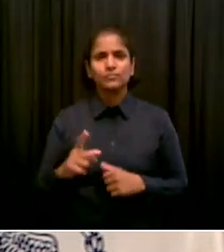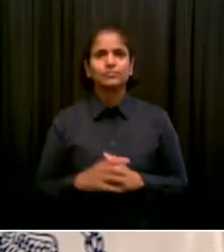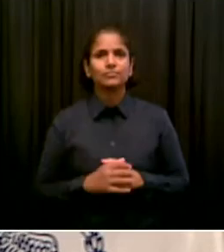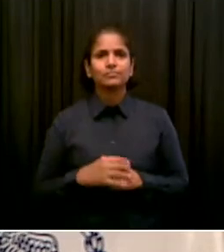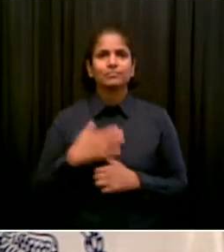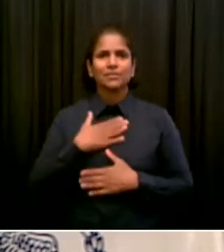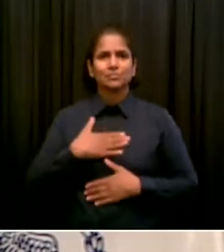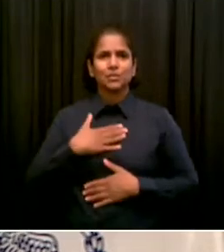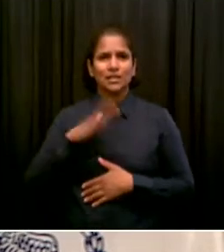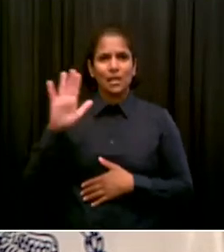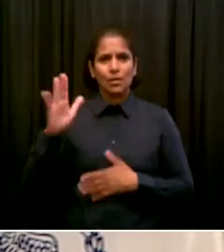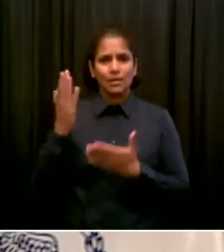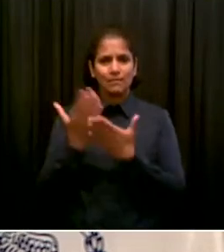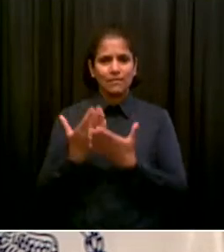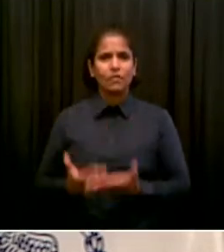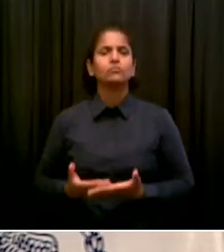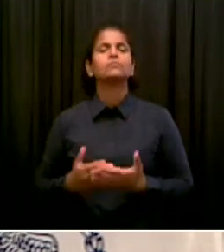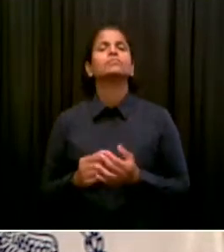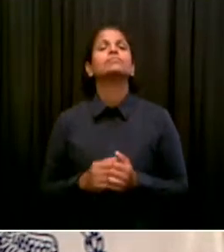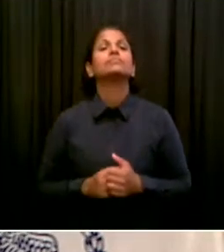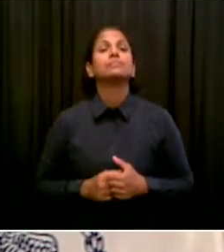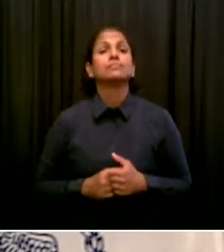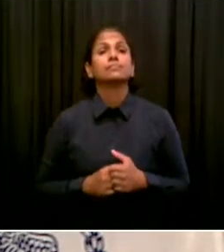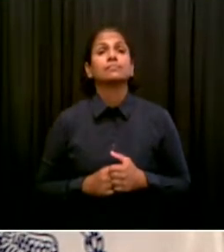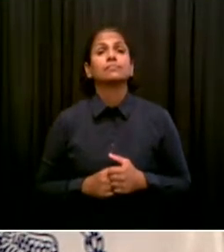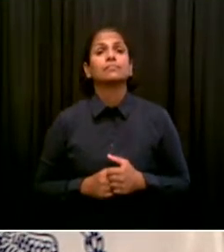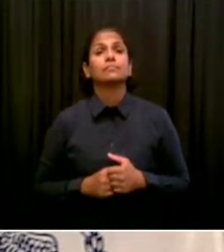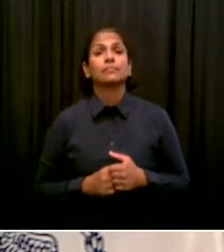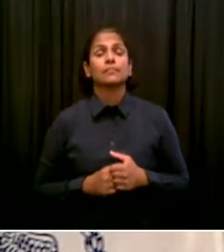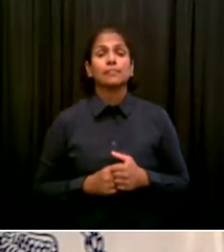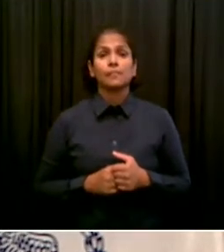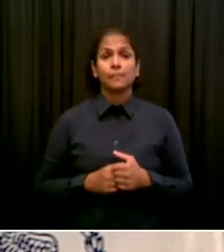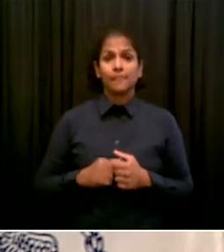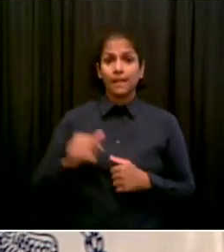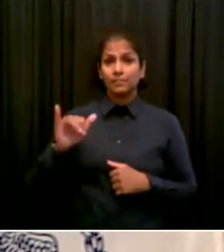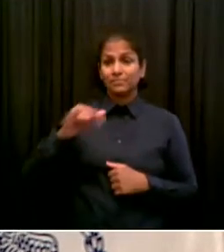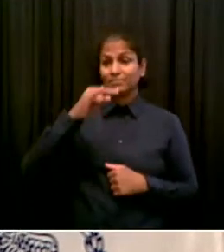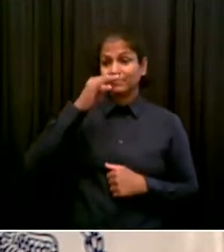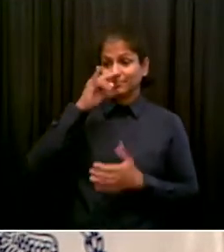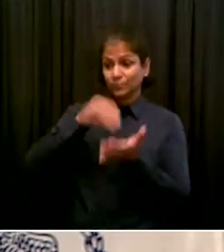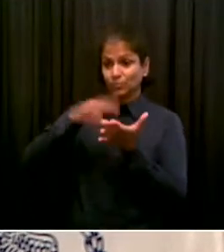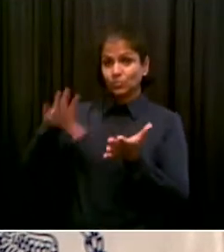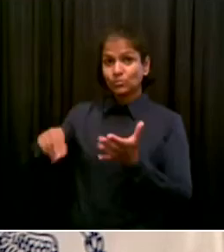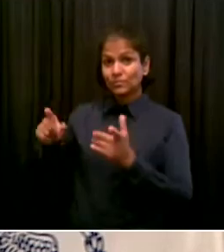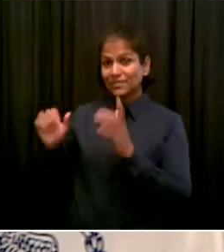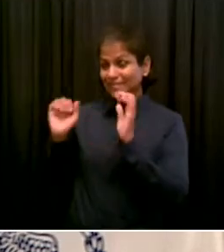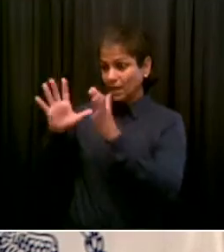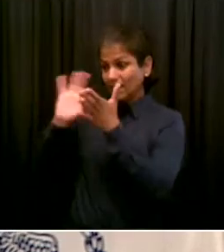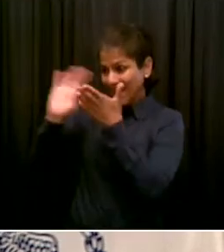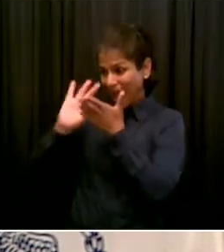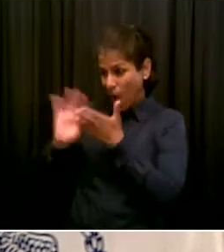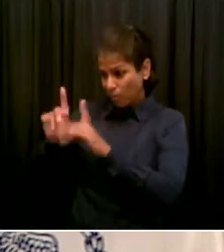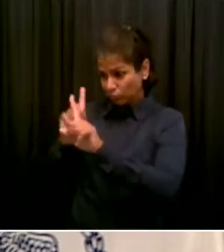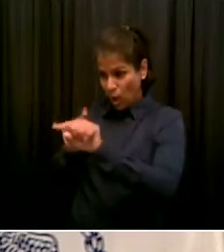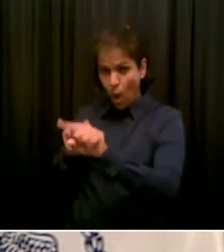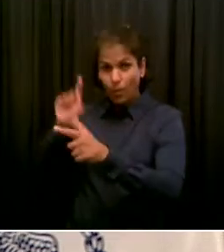KNOWLEDGEABLE QUESTION. I KNOW YOU HAVE COVERED THIS FOR A WHILE AND YOU KNOW YOUR